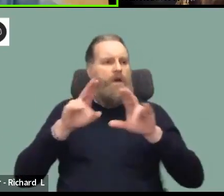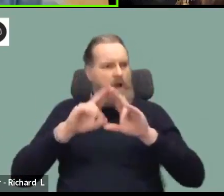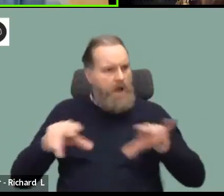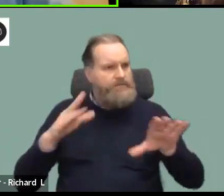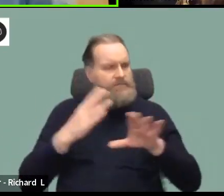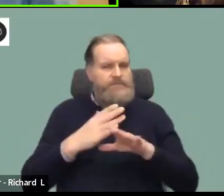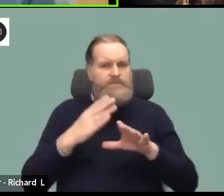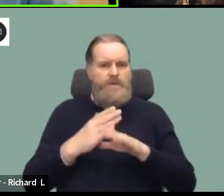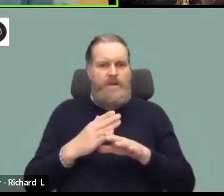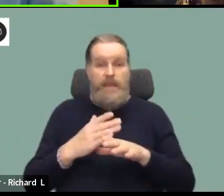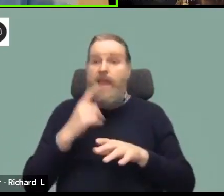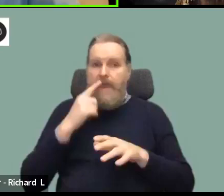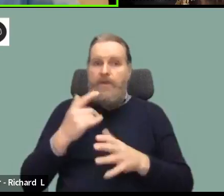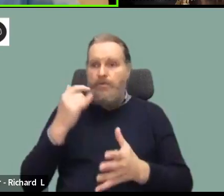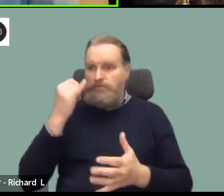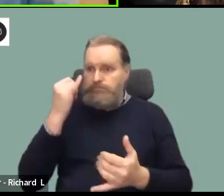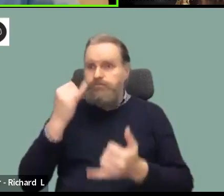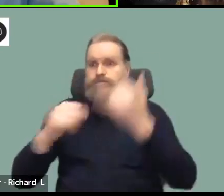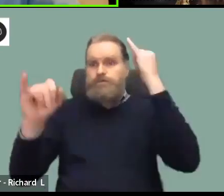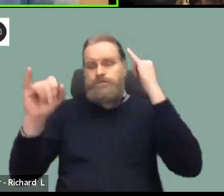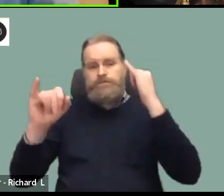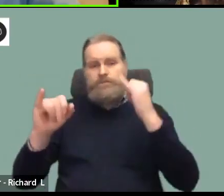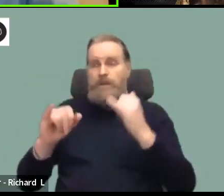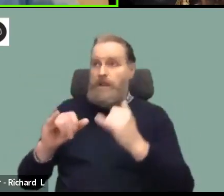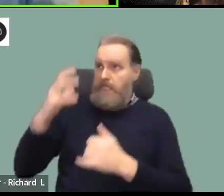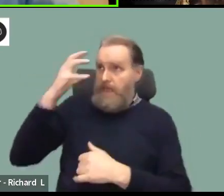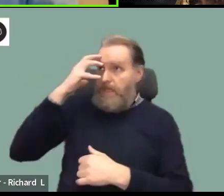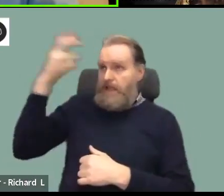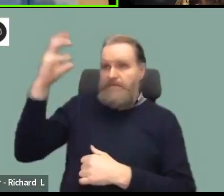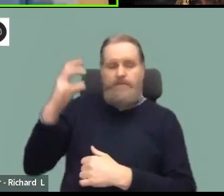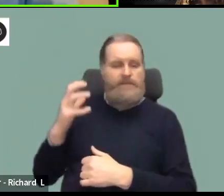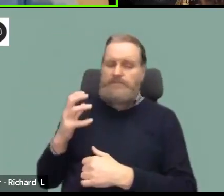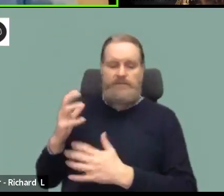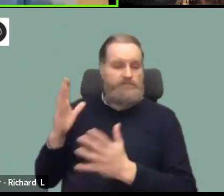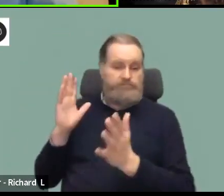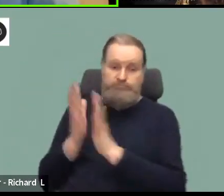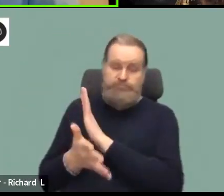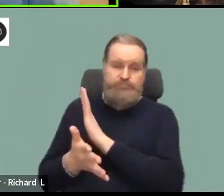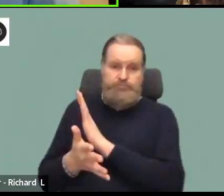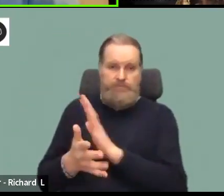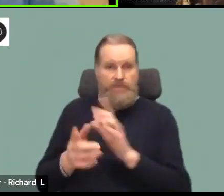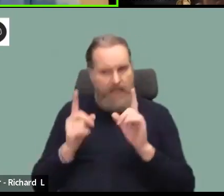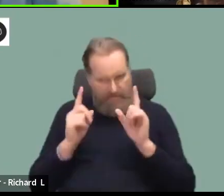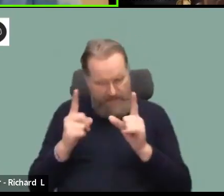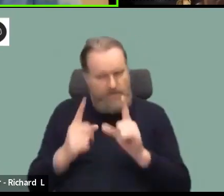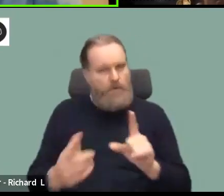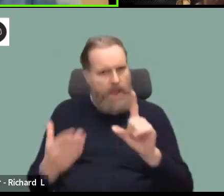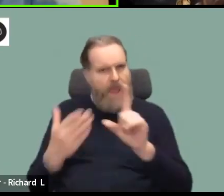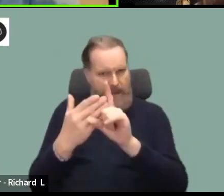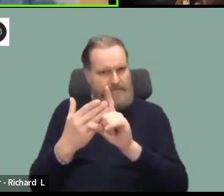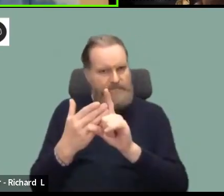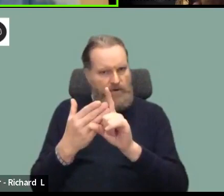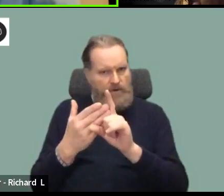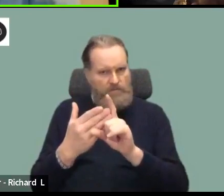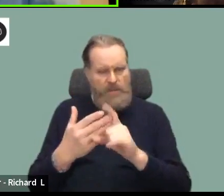so. o, you know, this could really escalate quite quickly and escalate quite quickly and put the government You know, this could really escalate quite quickly and put